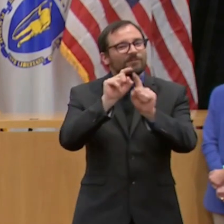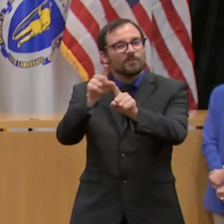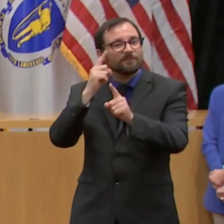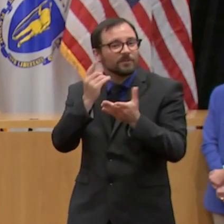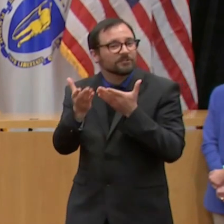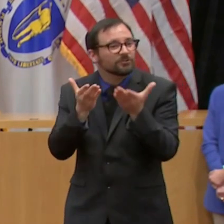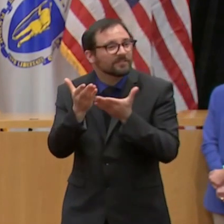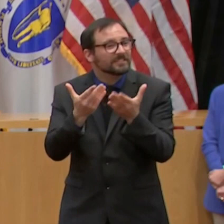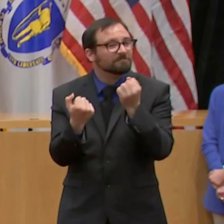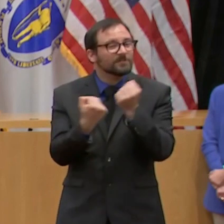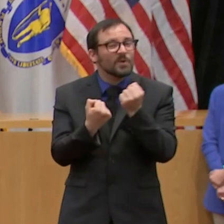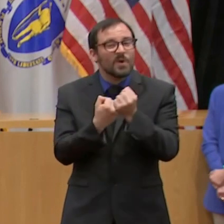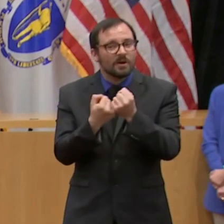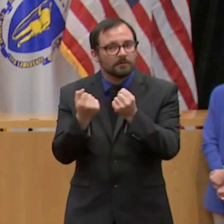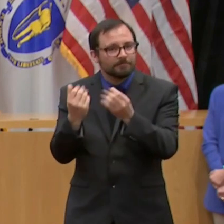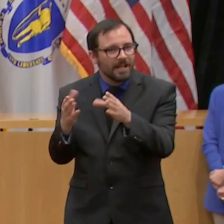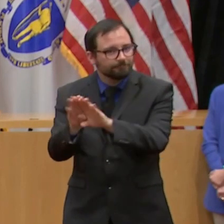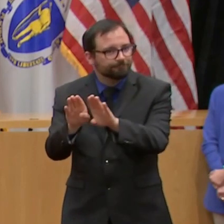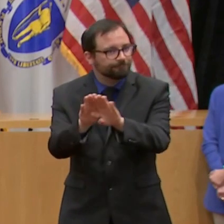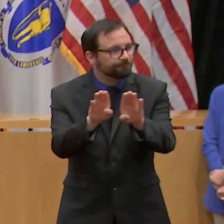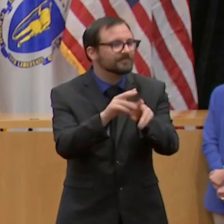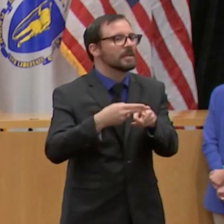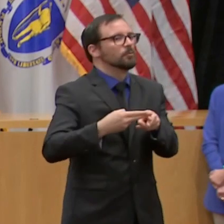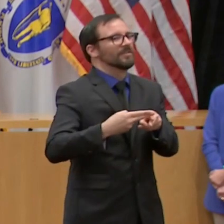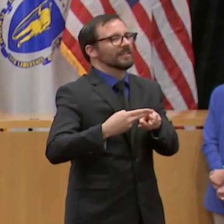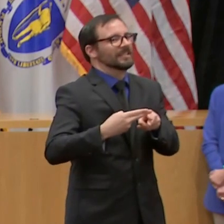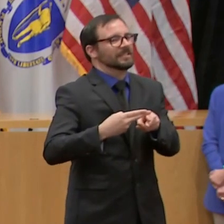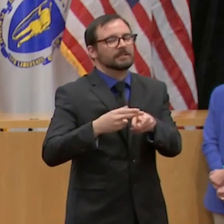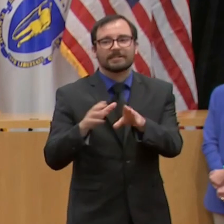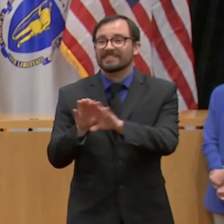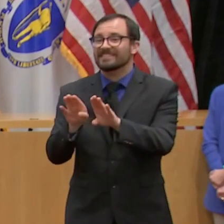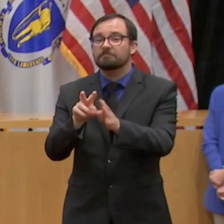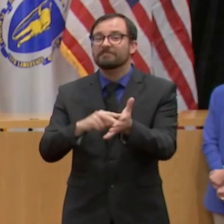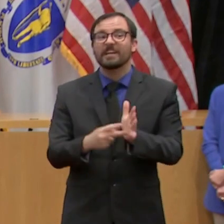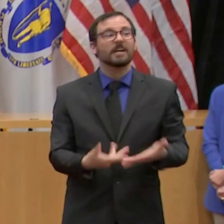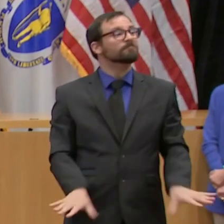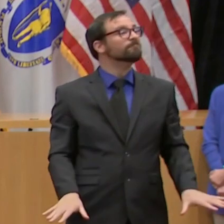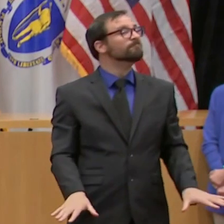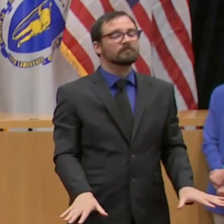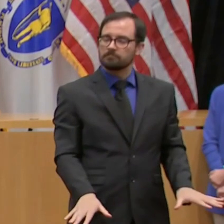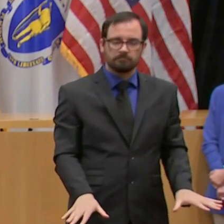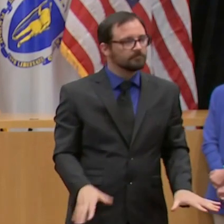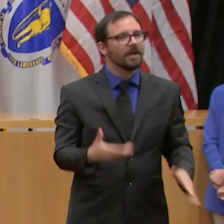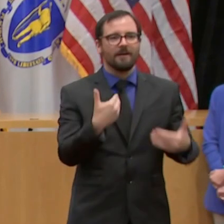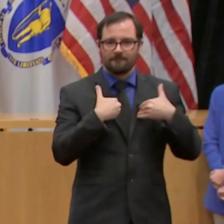SPACES OF THESE RESOURCES HAVE TEMPORARILY CLOSED, WE WANT TO